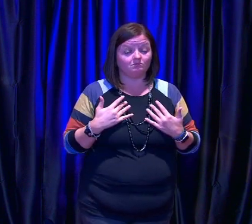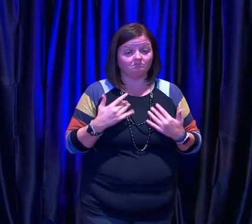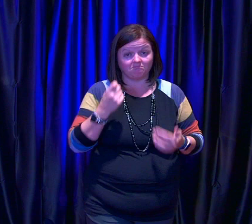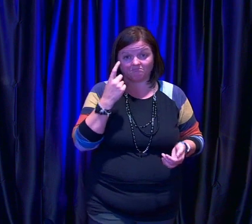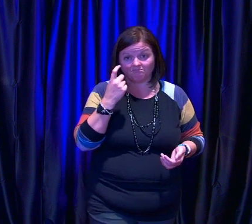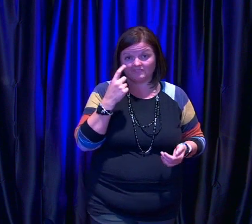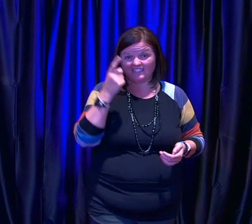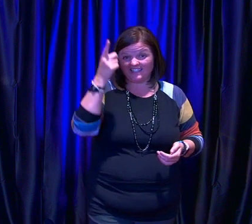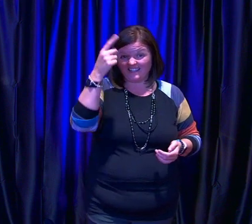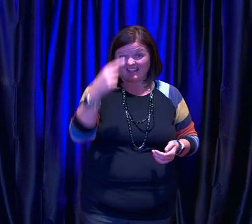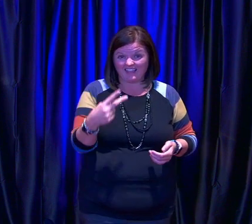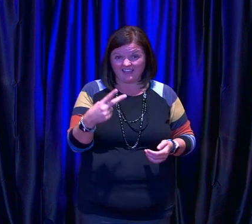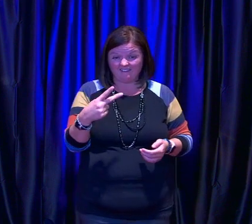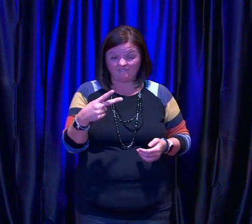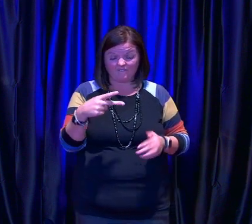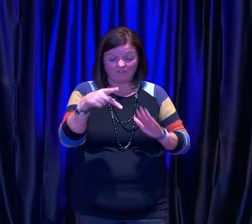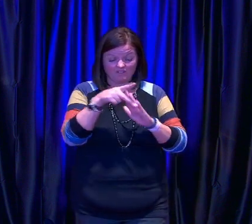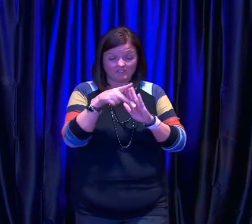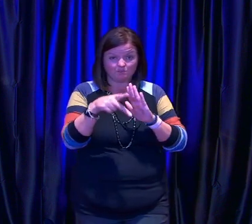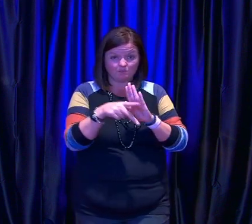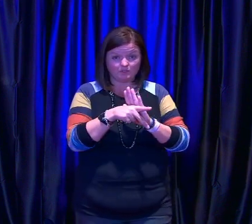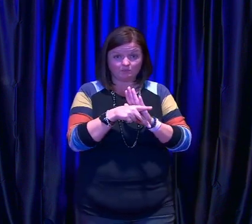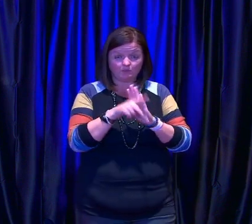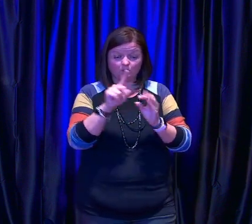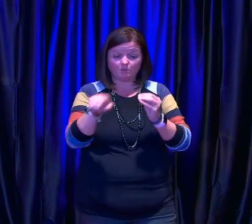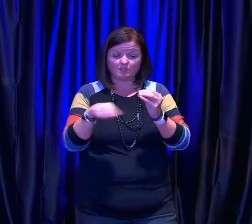half of this whole principle was about our bodies